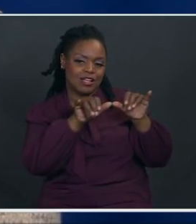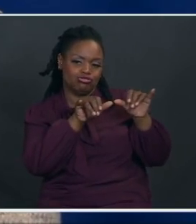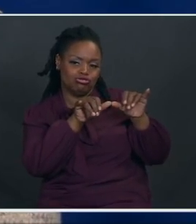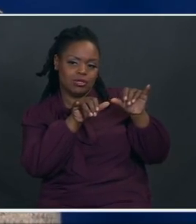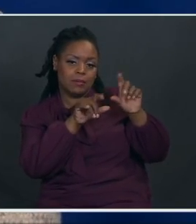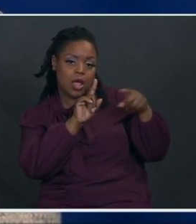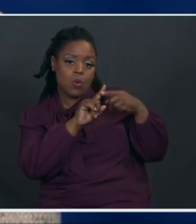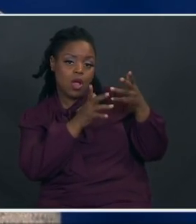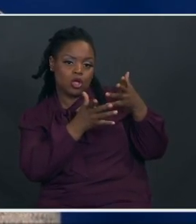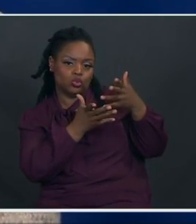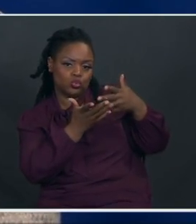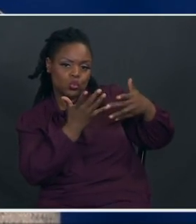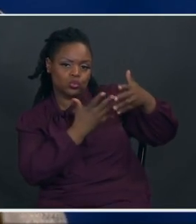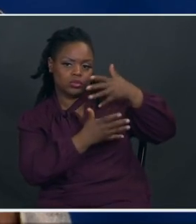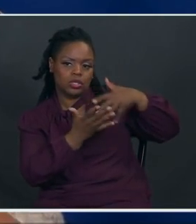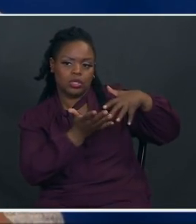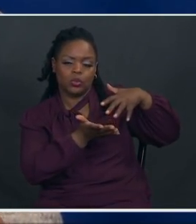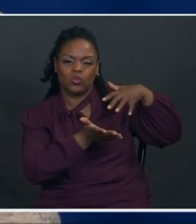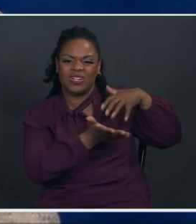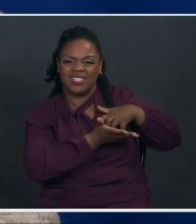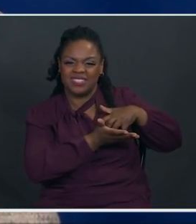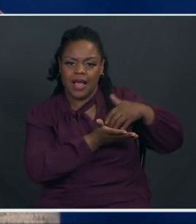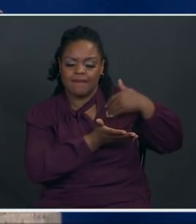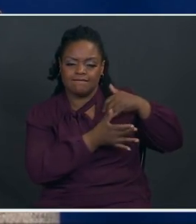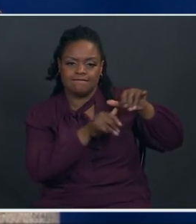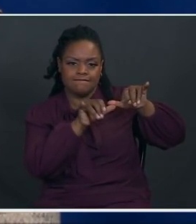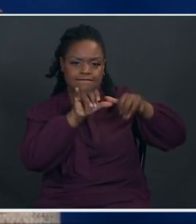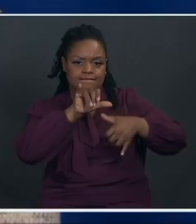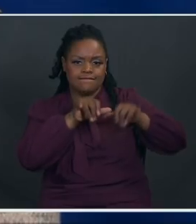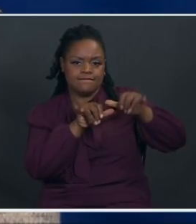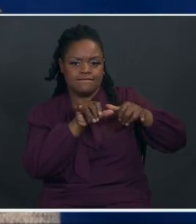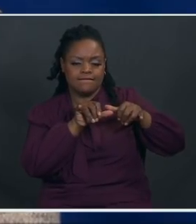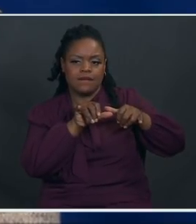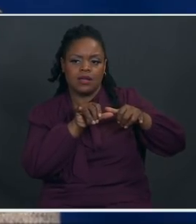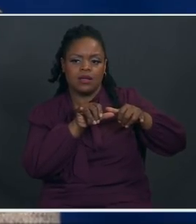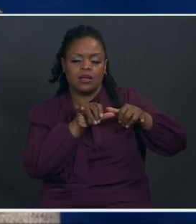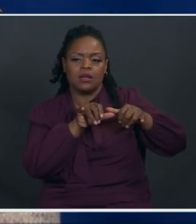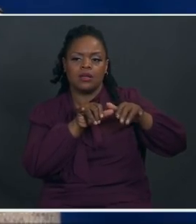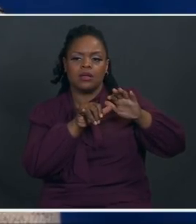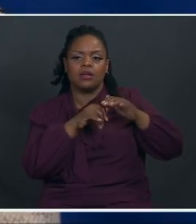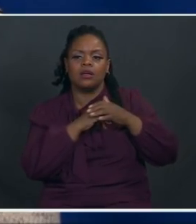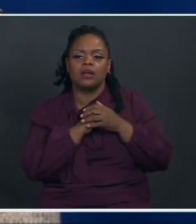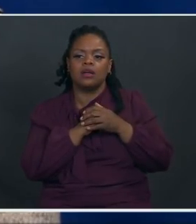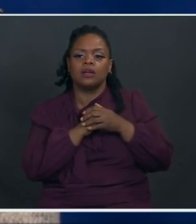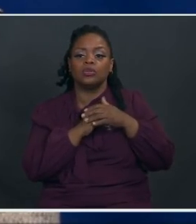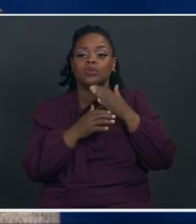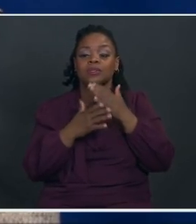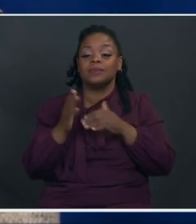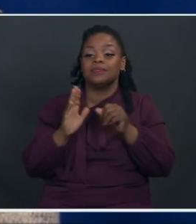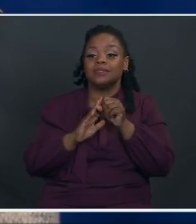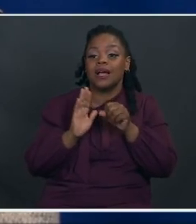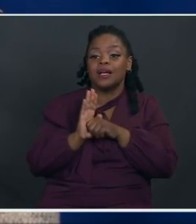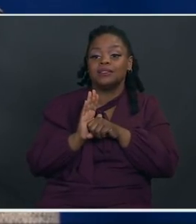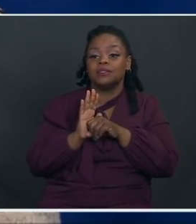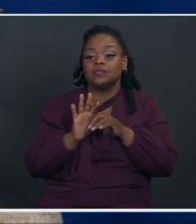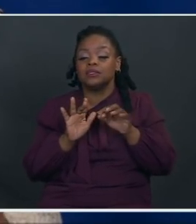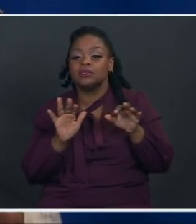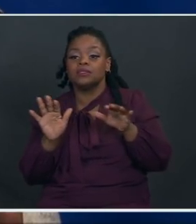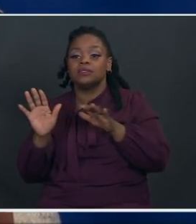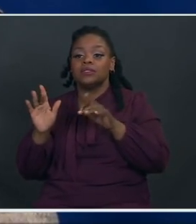We encourage the use of equity metrics such as that as states are doing their mapping and planning so we can think about things like neighborhoods